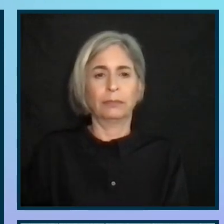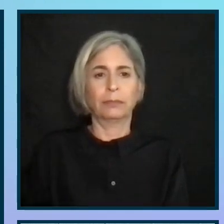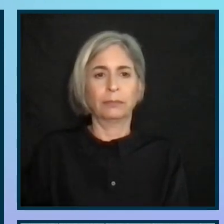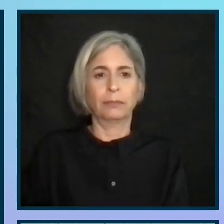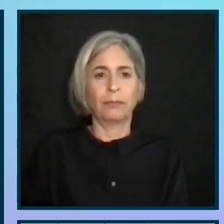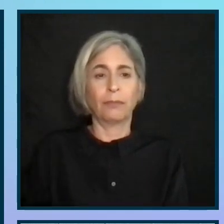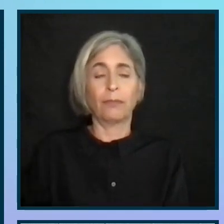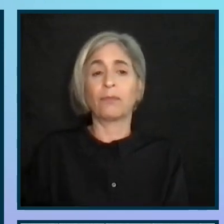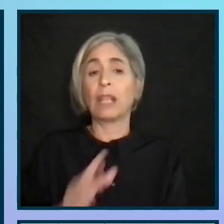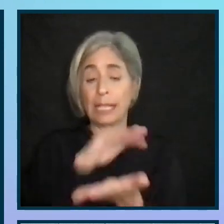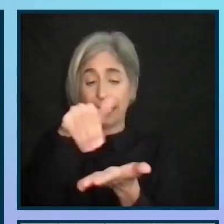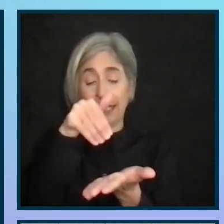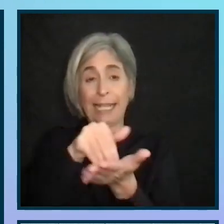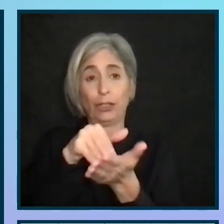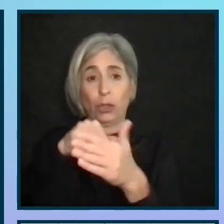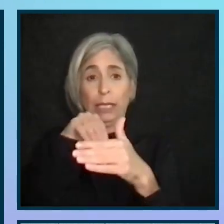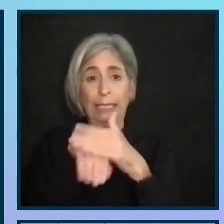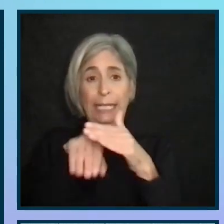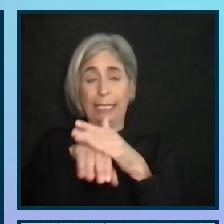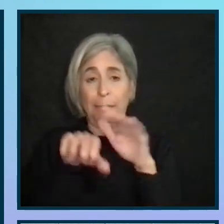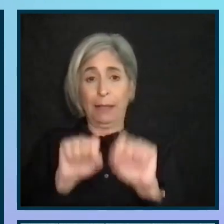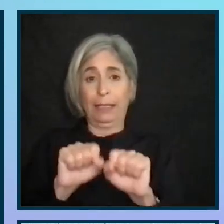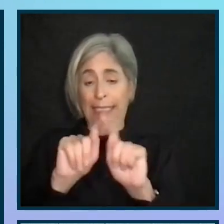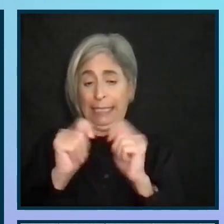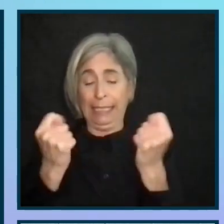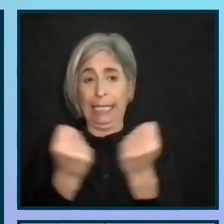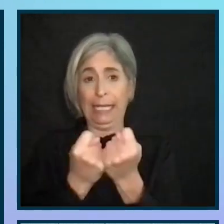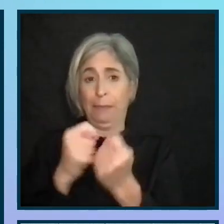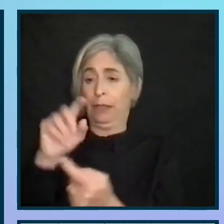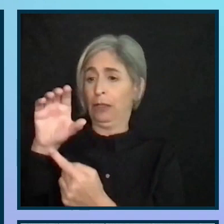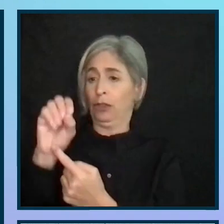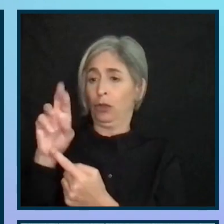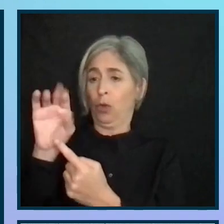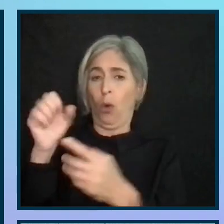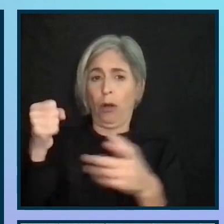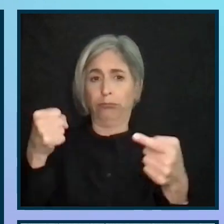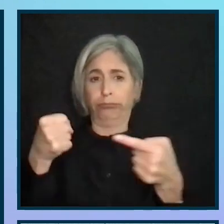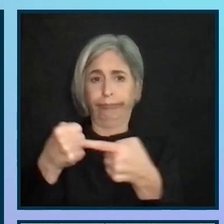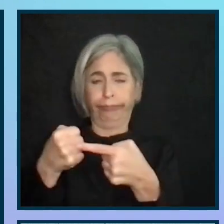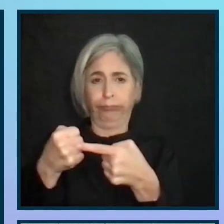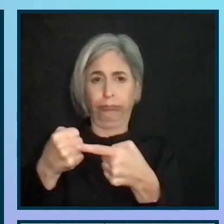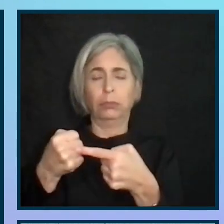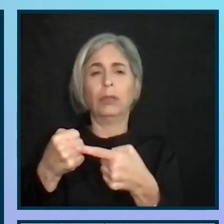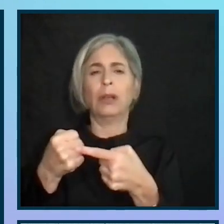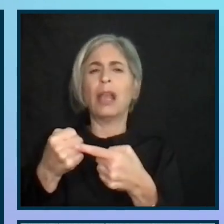The central accessibility team is the core for your accessibility program. And it's important to have it established